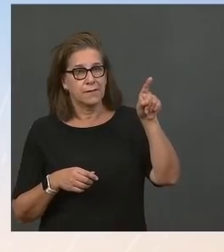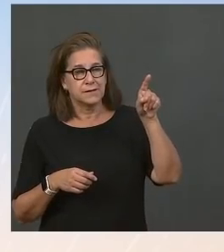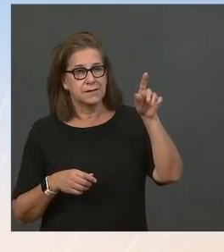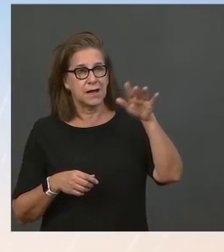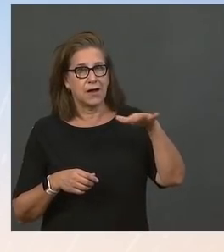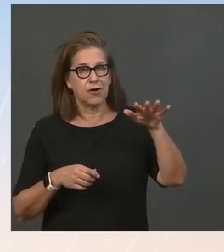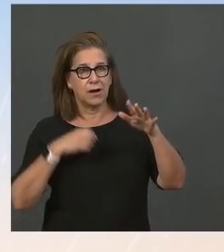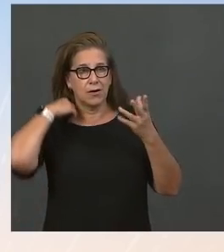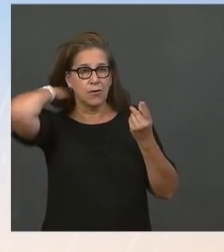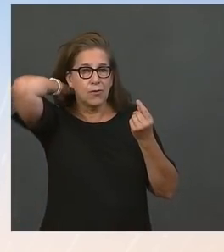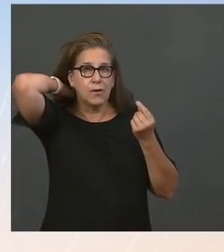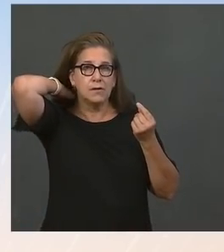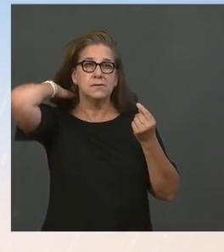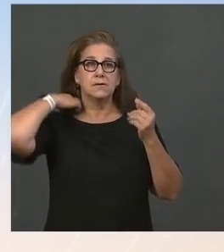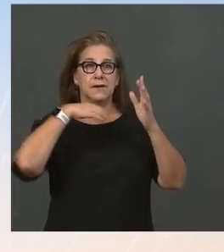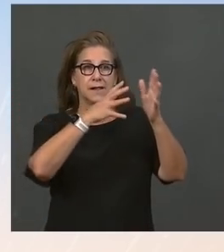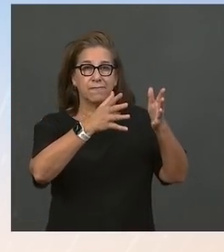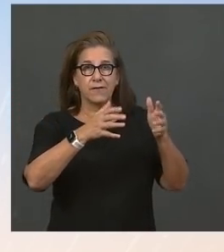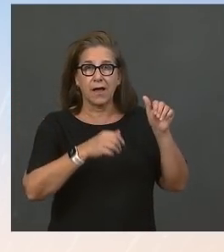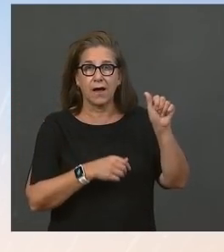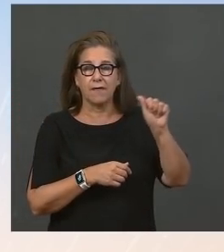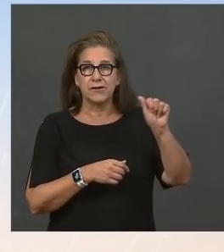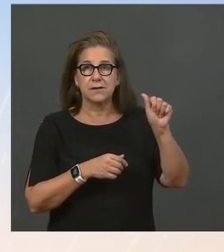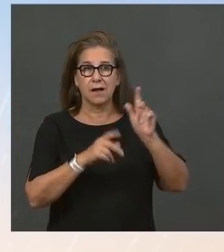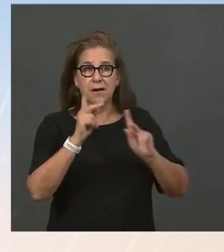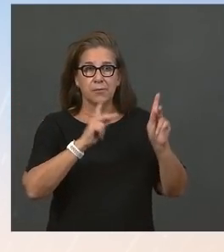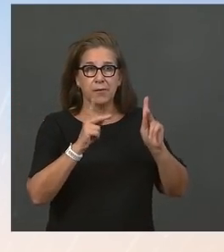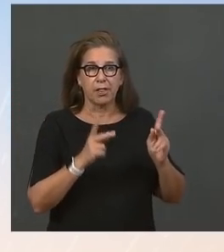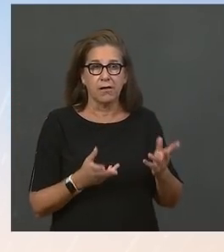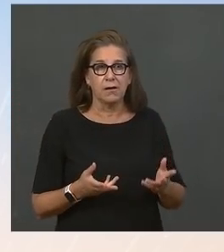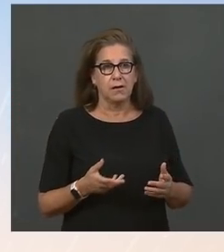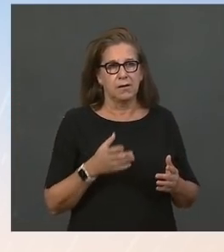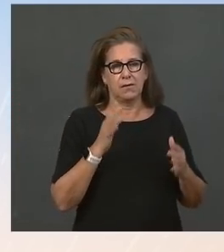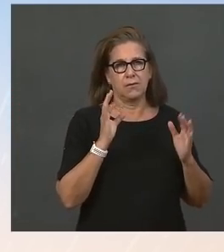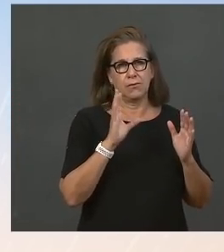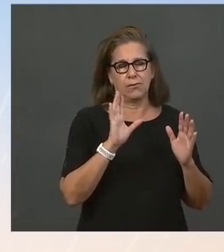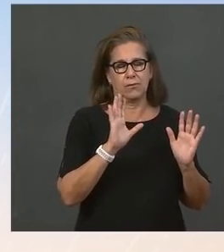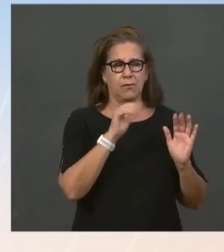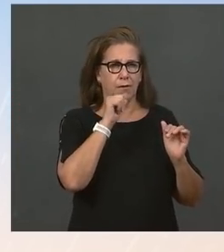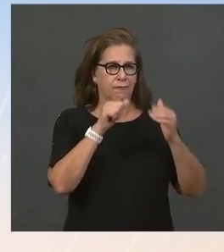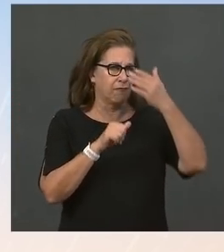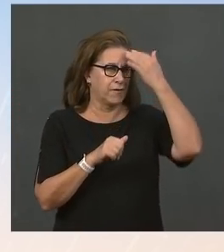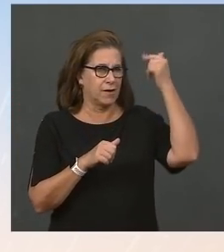Ms. Psaki: Absolutely not, on the last piece. We remain absolutely committed to helping the Afghan people.